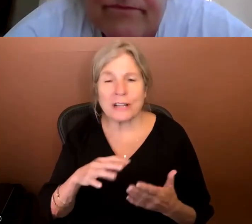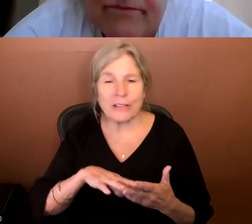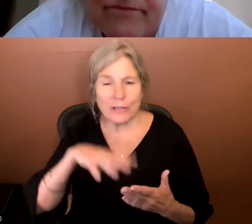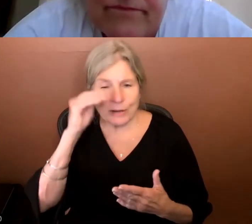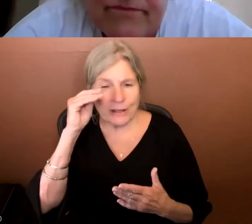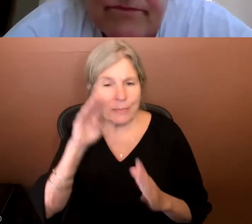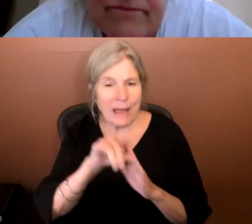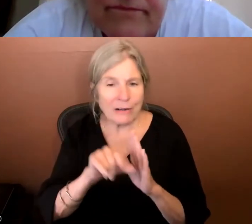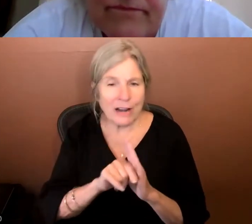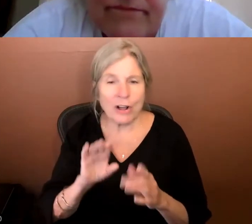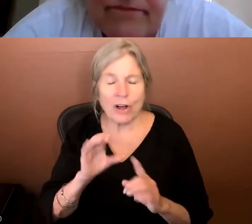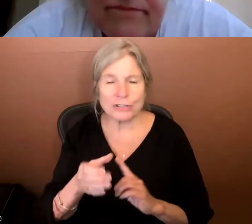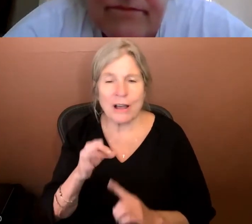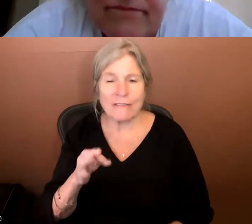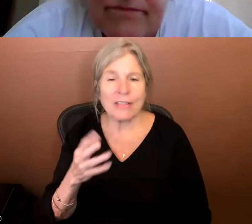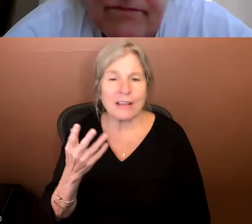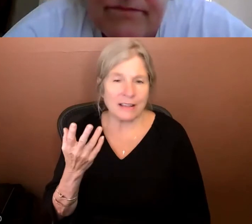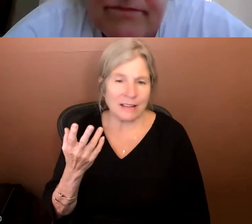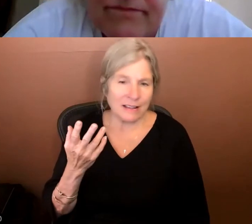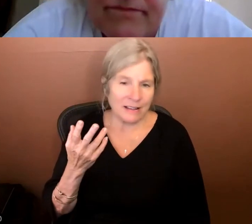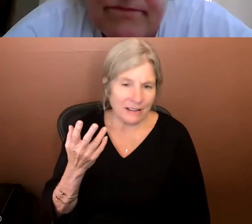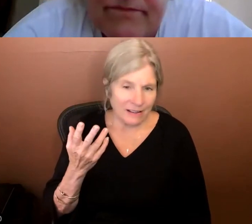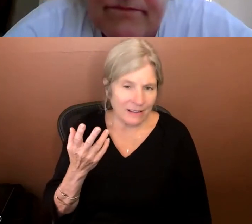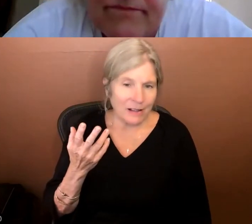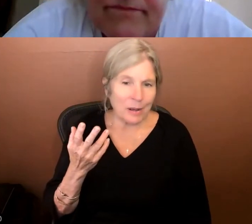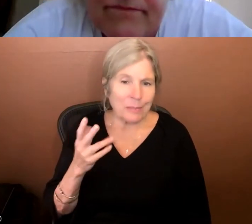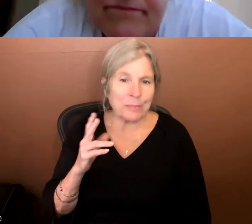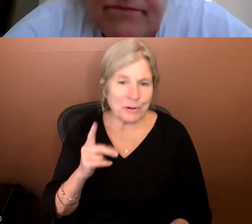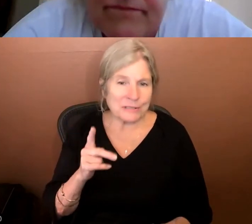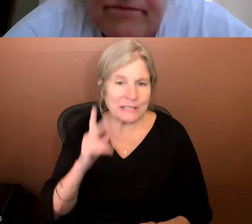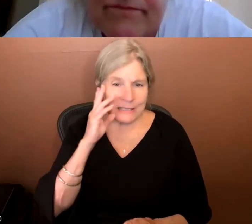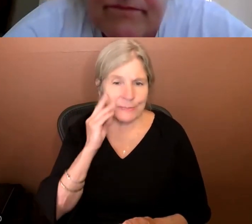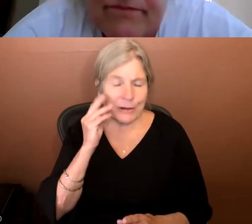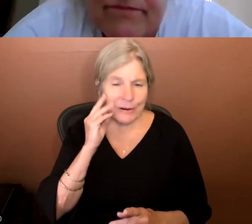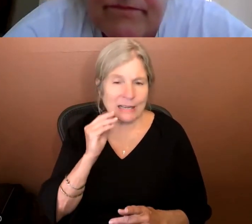culture of the person experiencing the piece? For